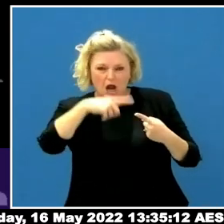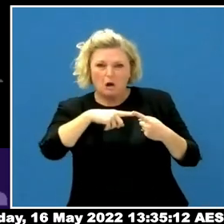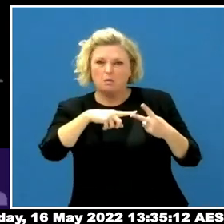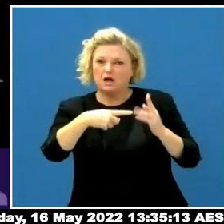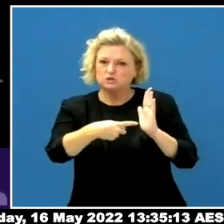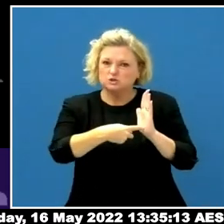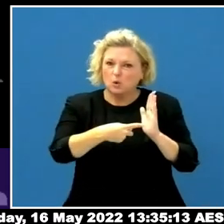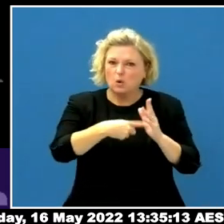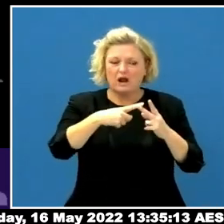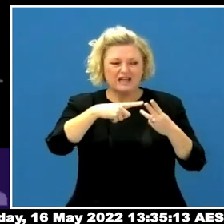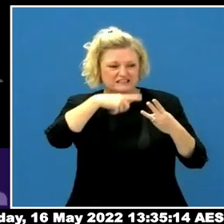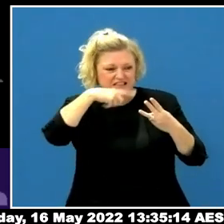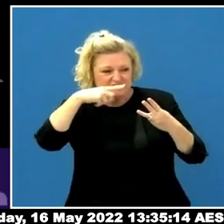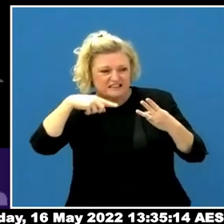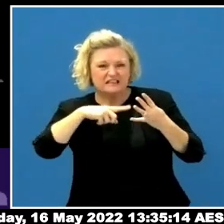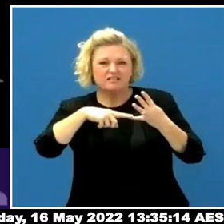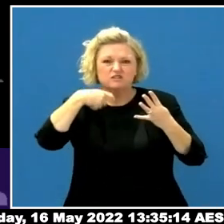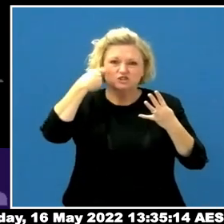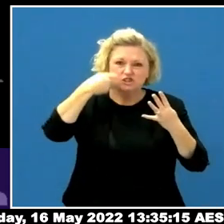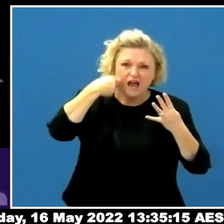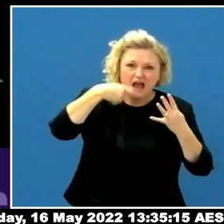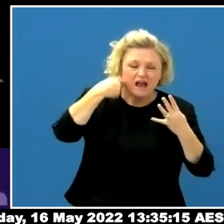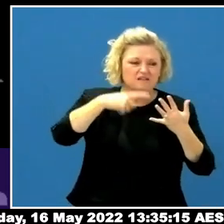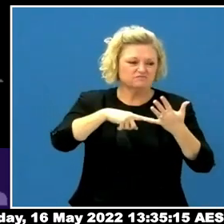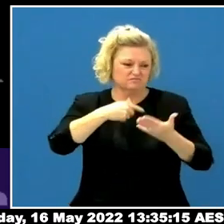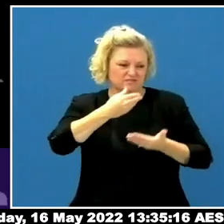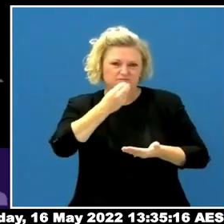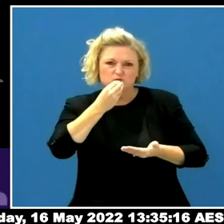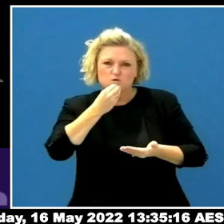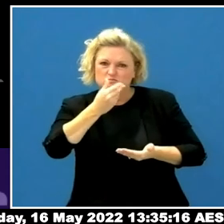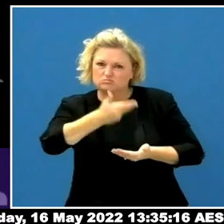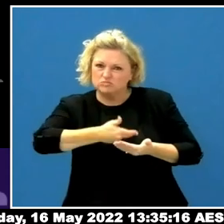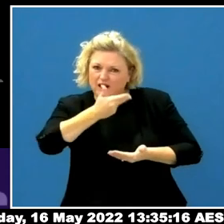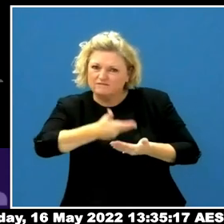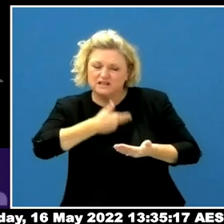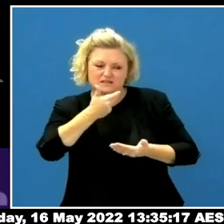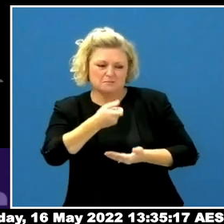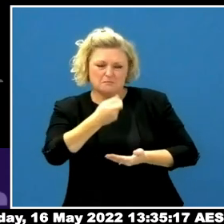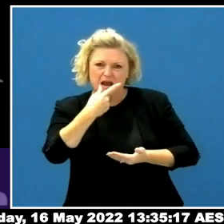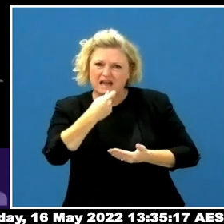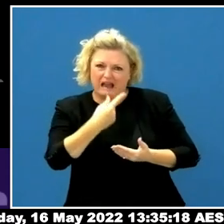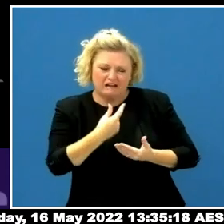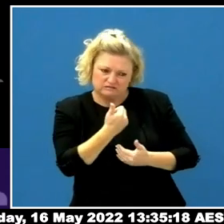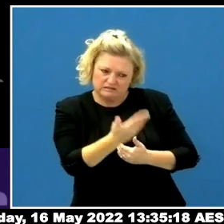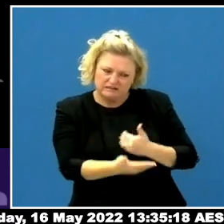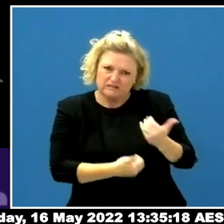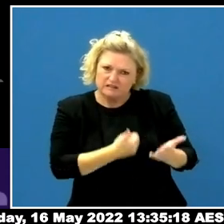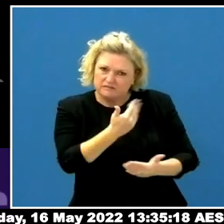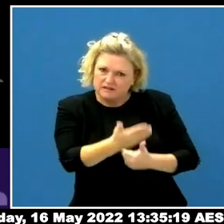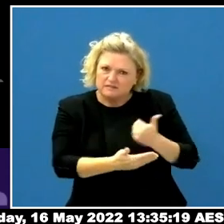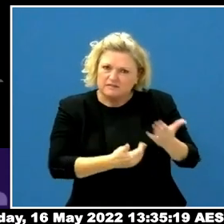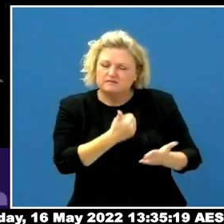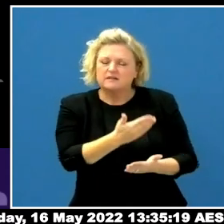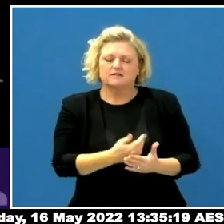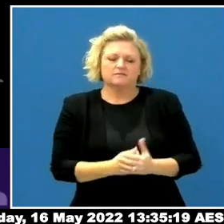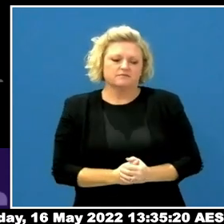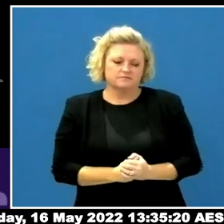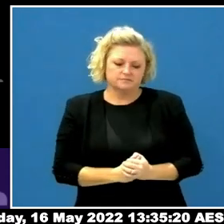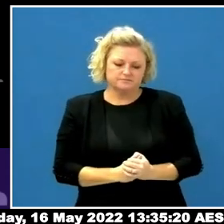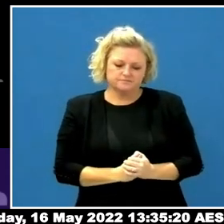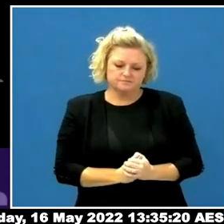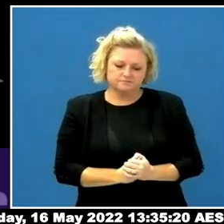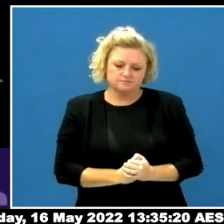breakfast made, medications given to him in his hand so he can take them orally, bathroom